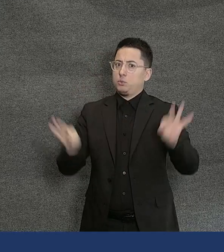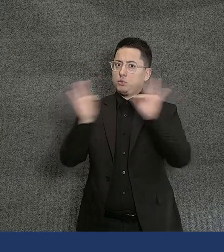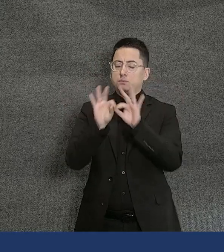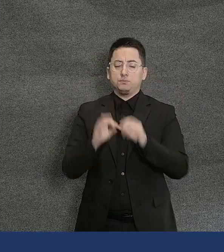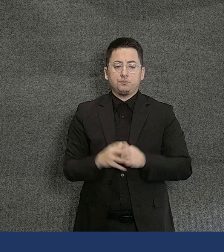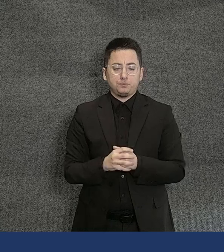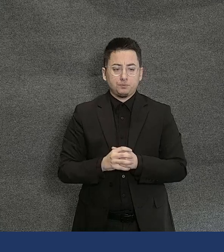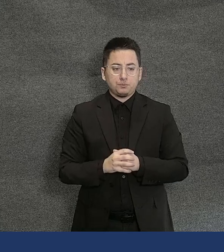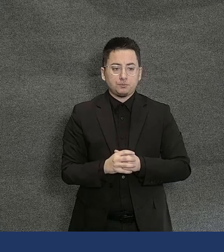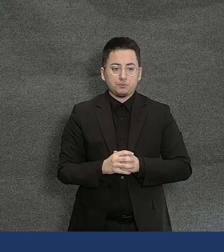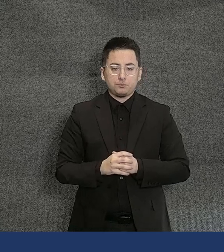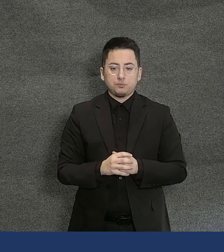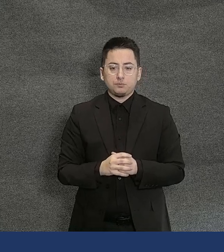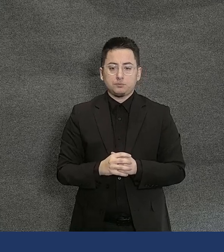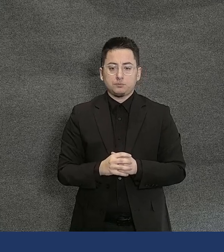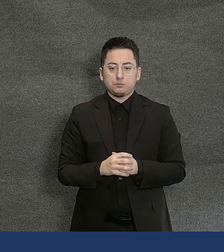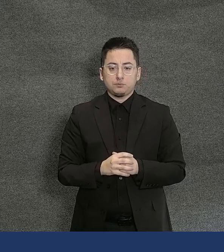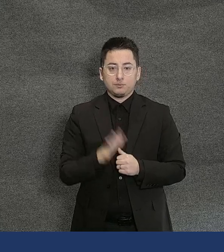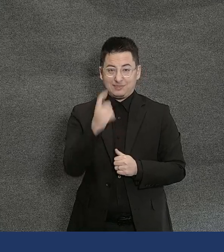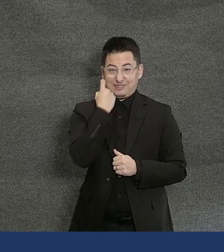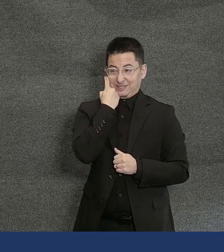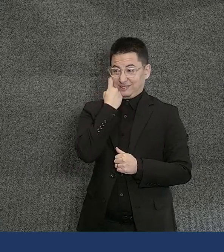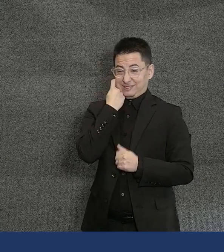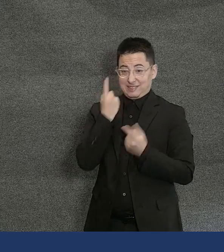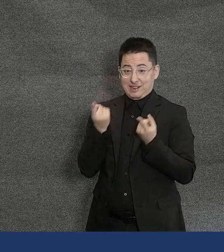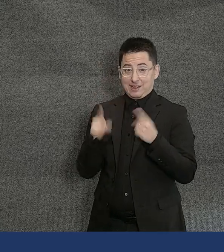This recently happened about two years ago.